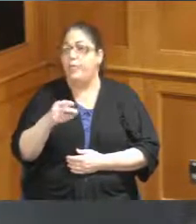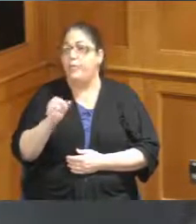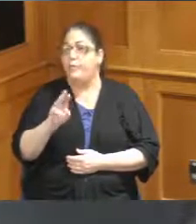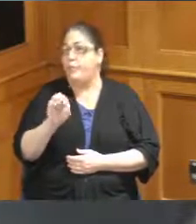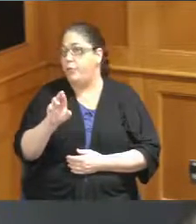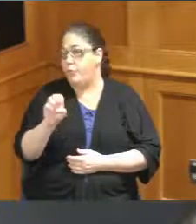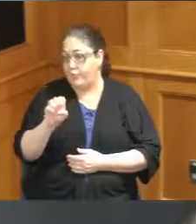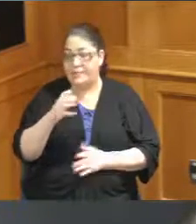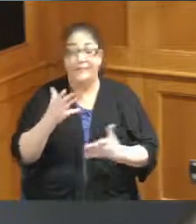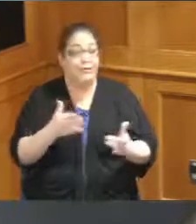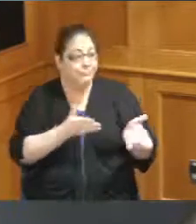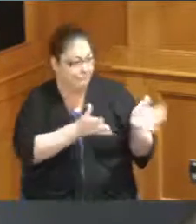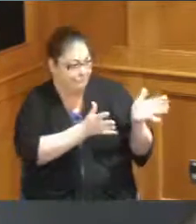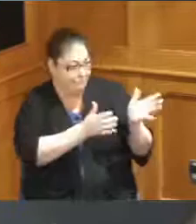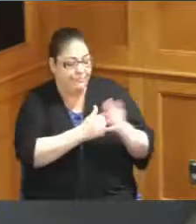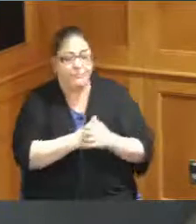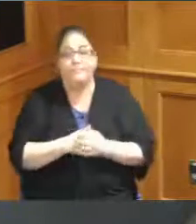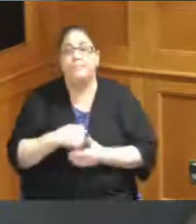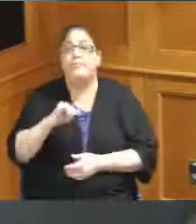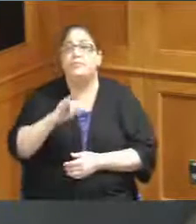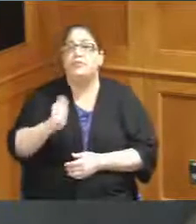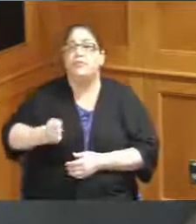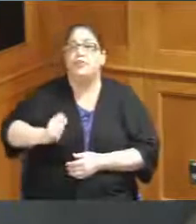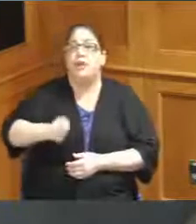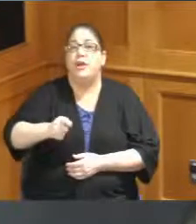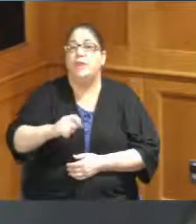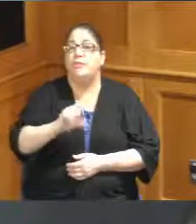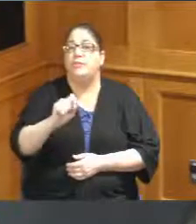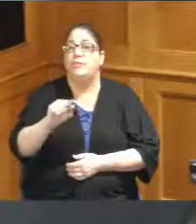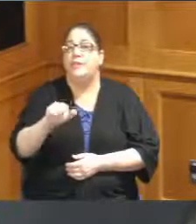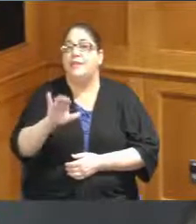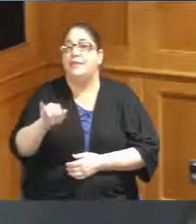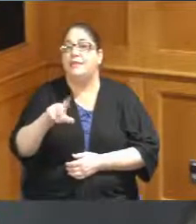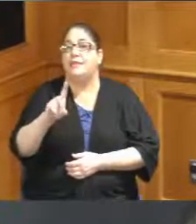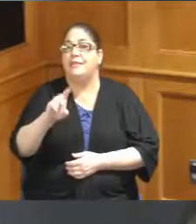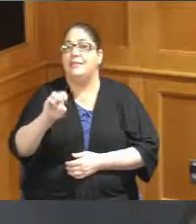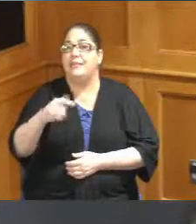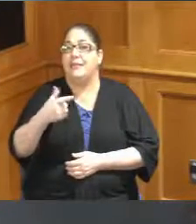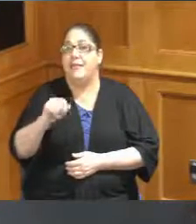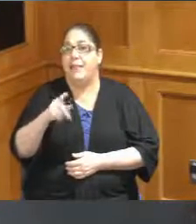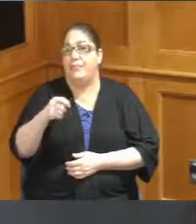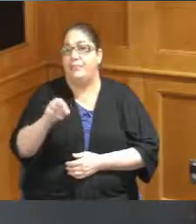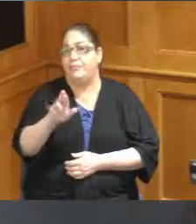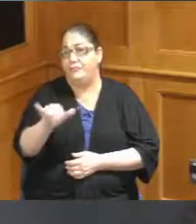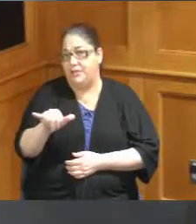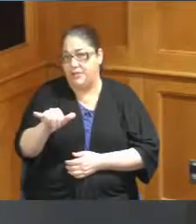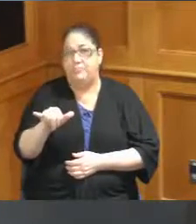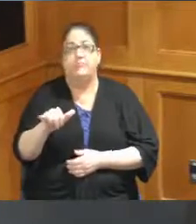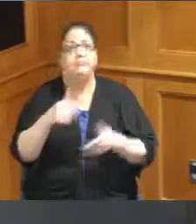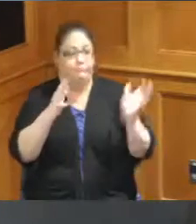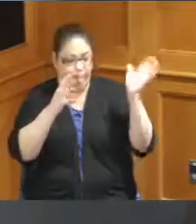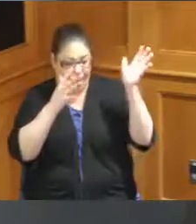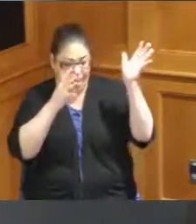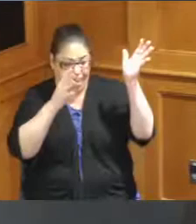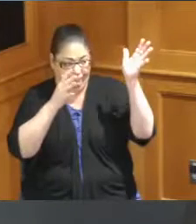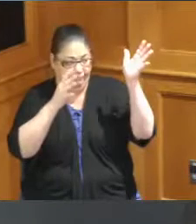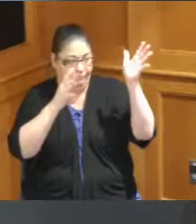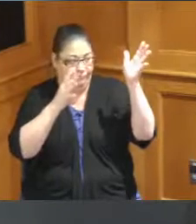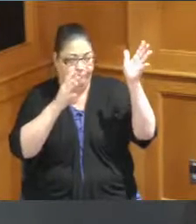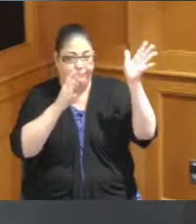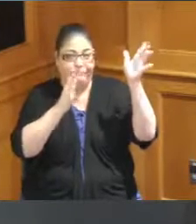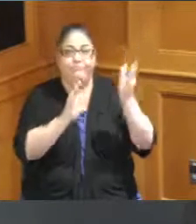and then I want to acknowledge Judge Stacey DeGraffenreid is here she is a she is a